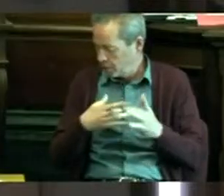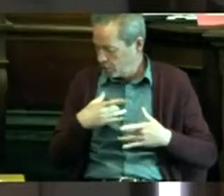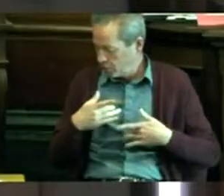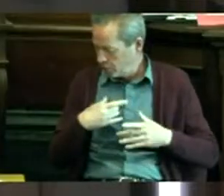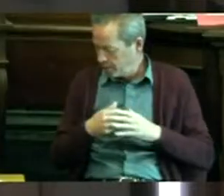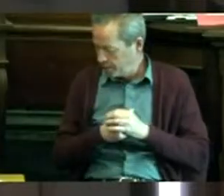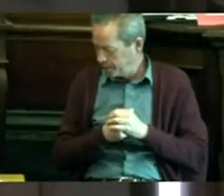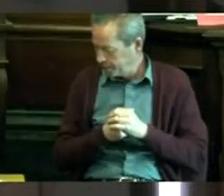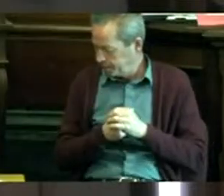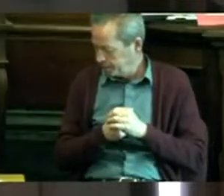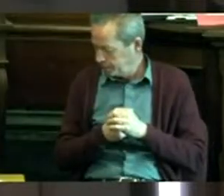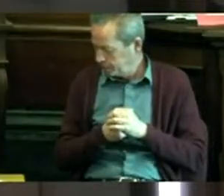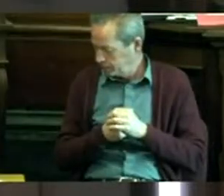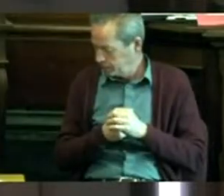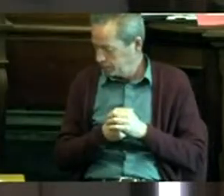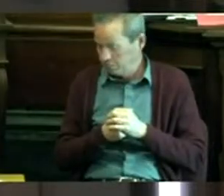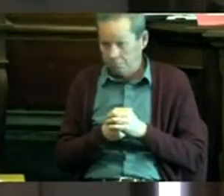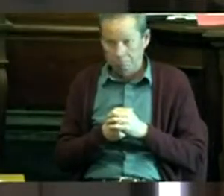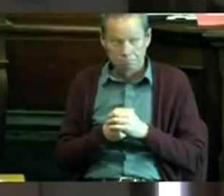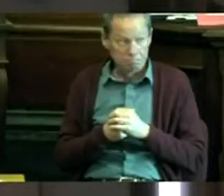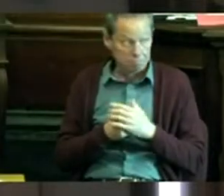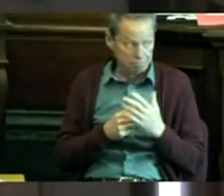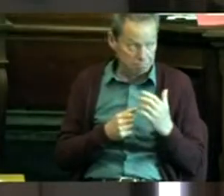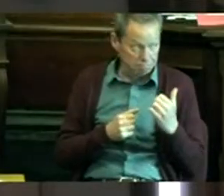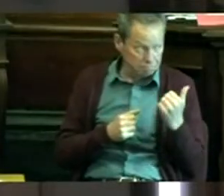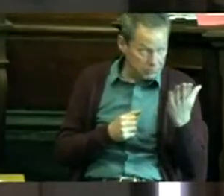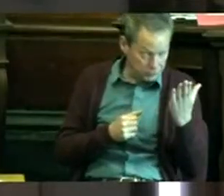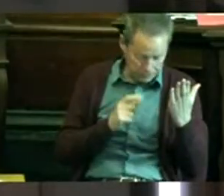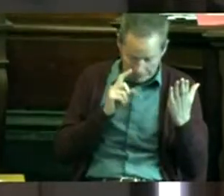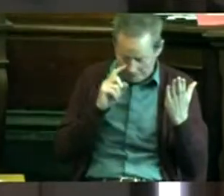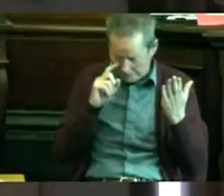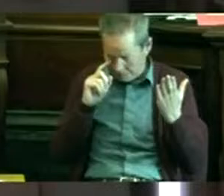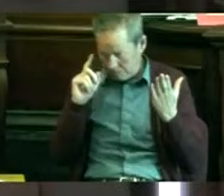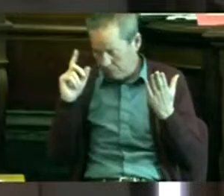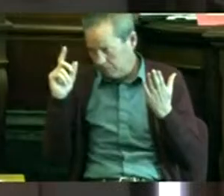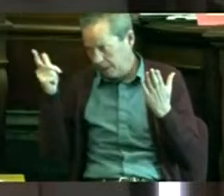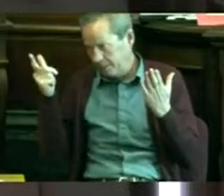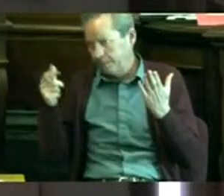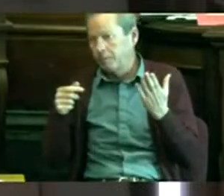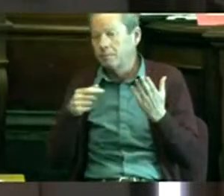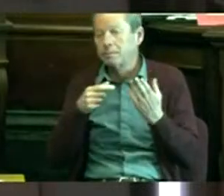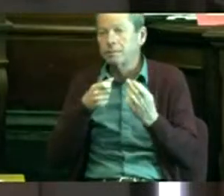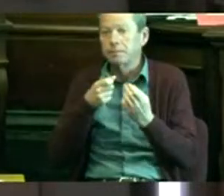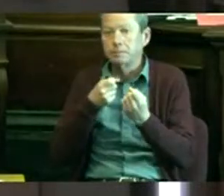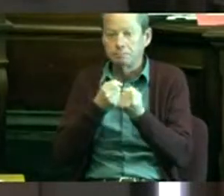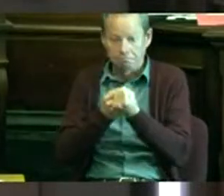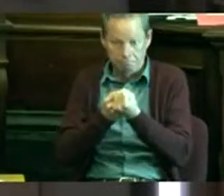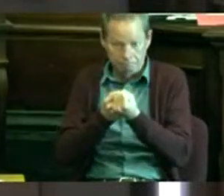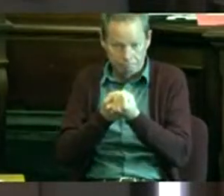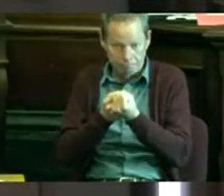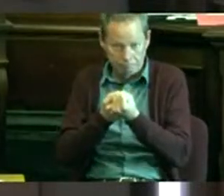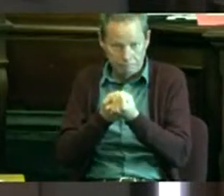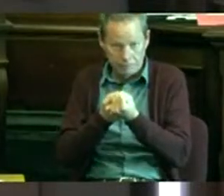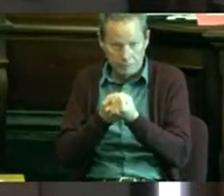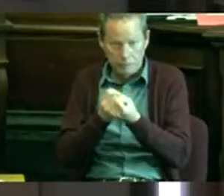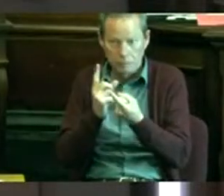taxes and charges. Any questions, comments or concerns?